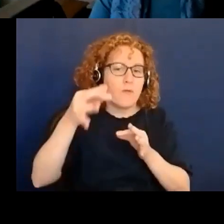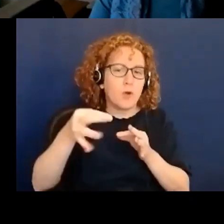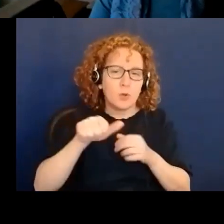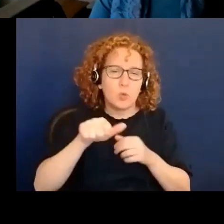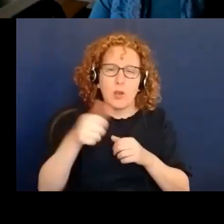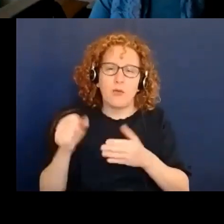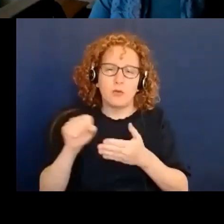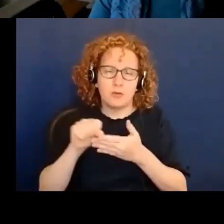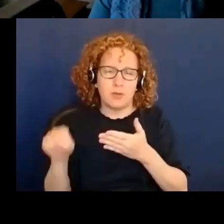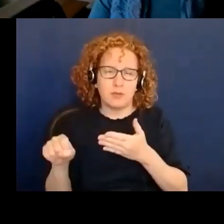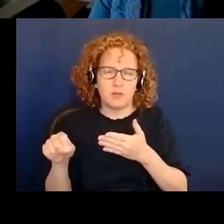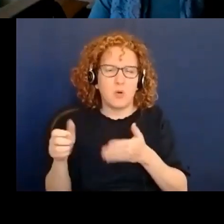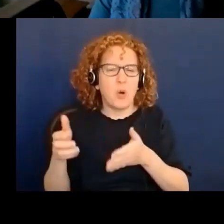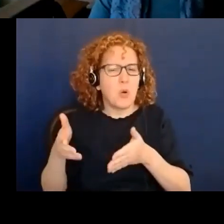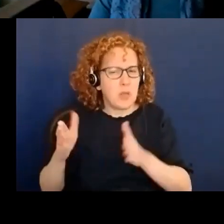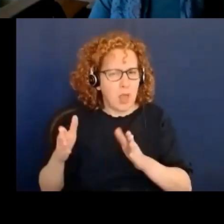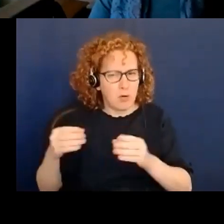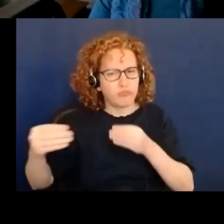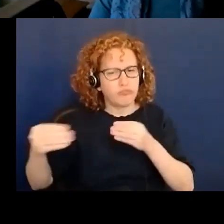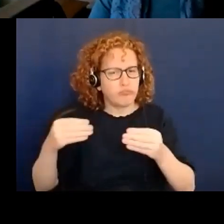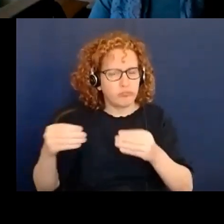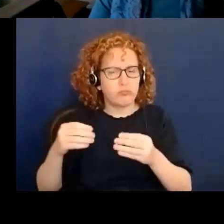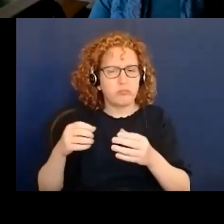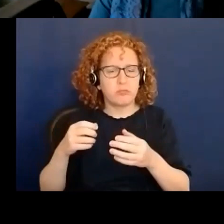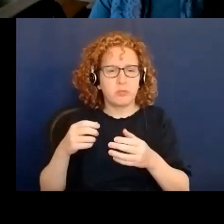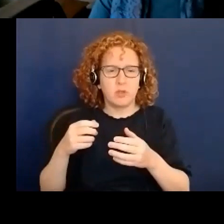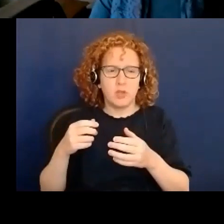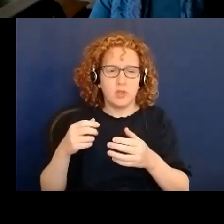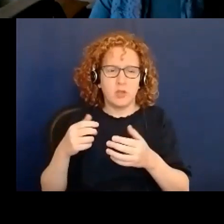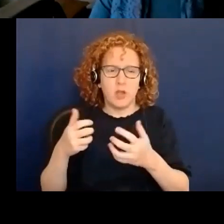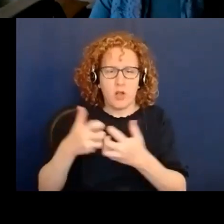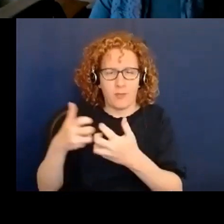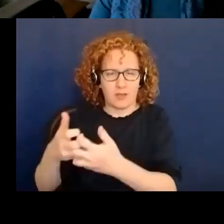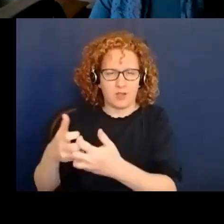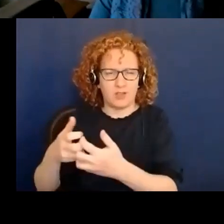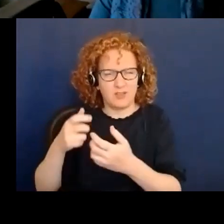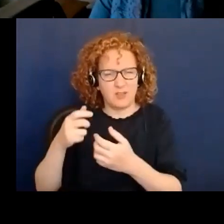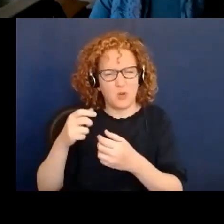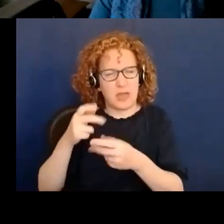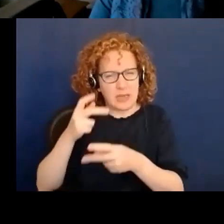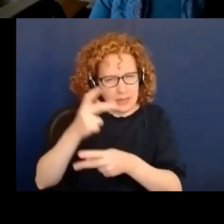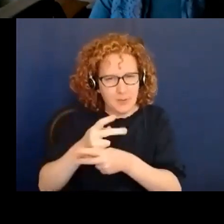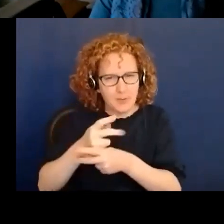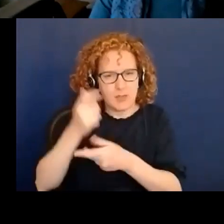some accommodations for that for some scholarships to continue on we're allowing them to choose to